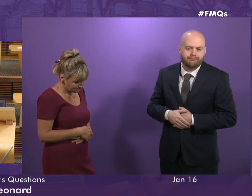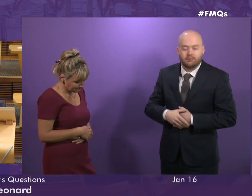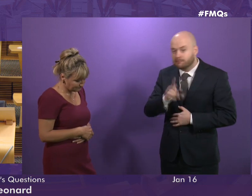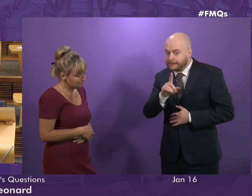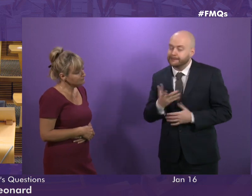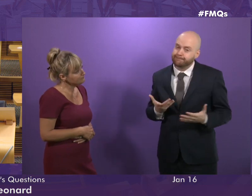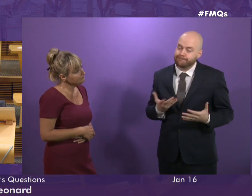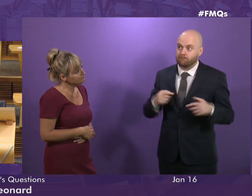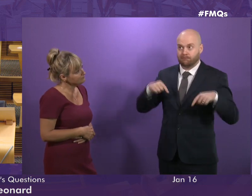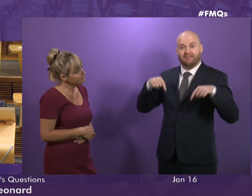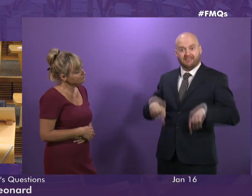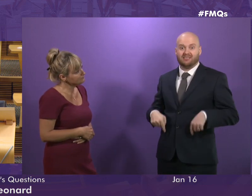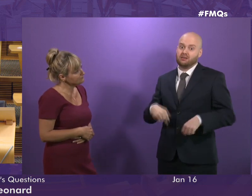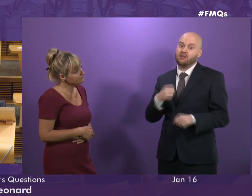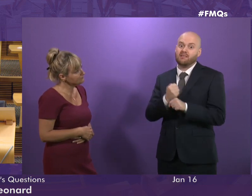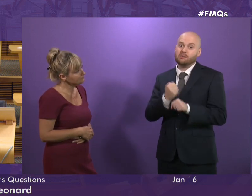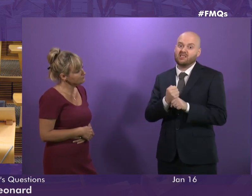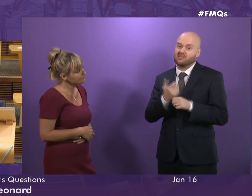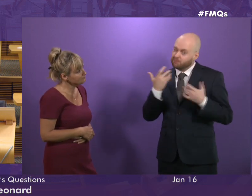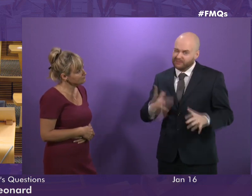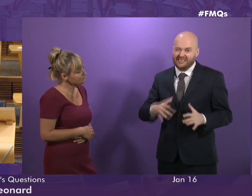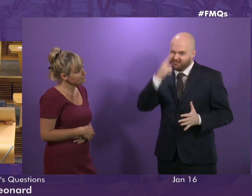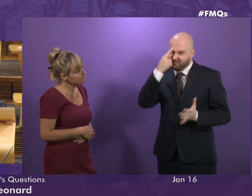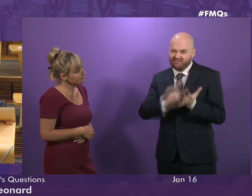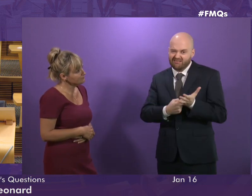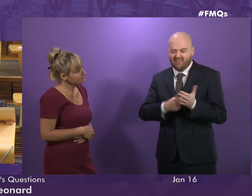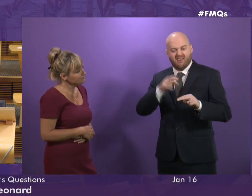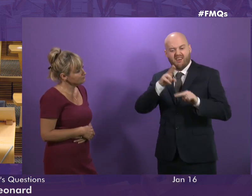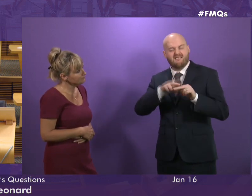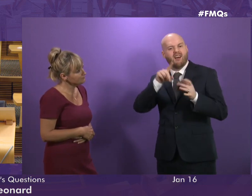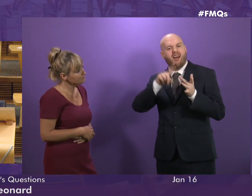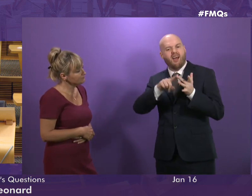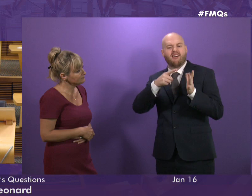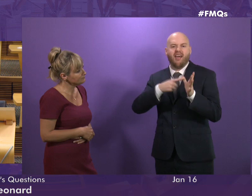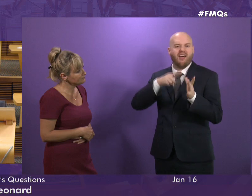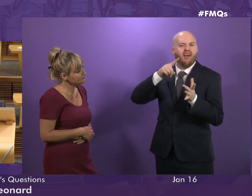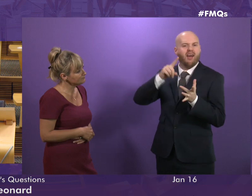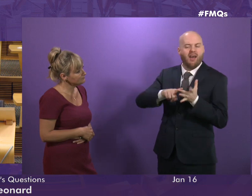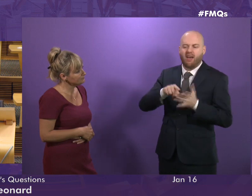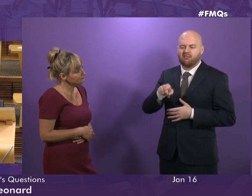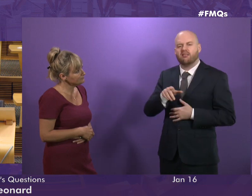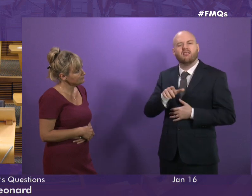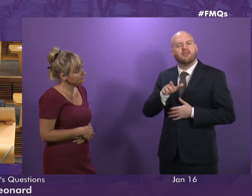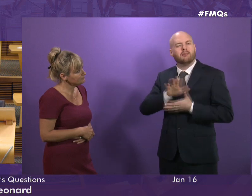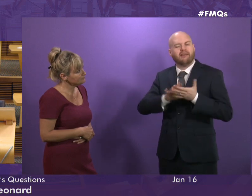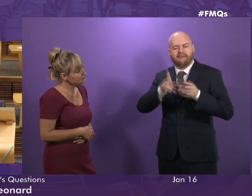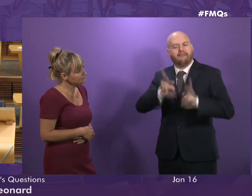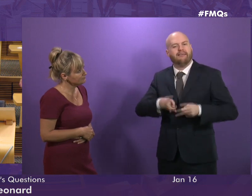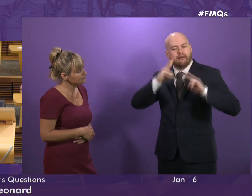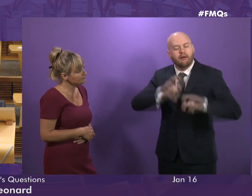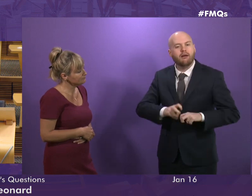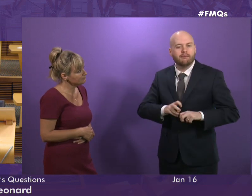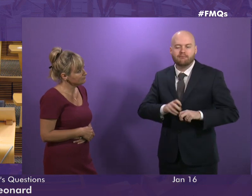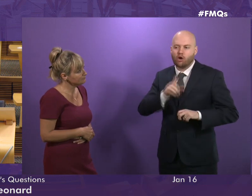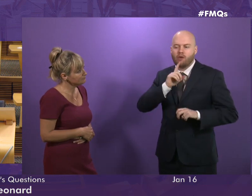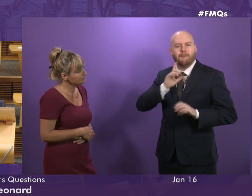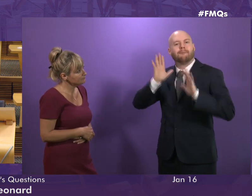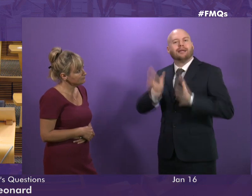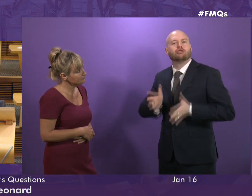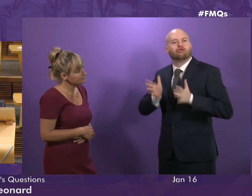not to make FAIs mandatory in cases such as that which led to the death of Craig McClelland.